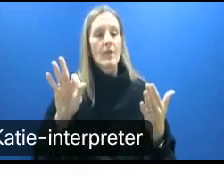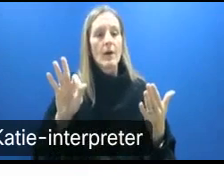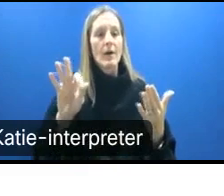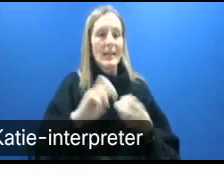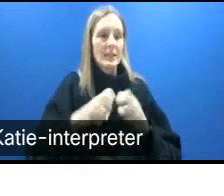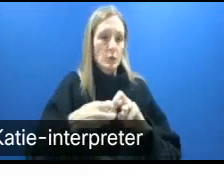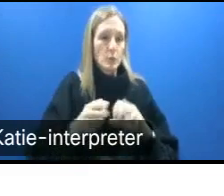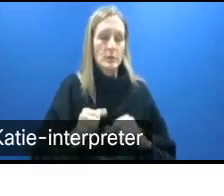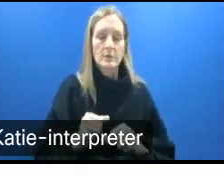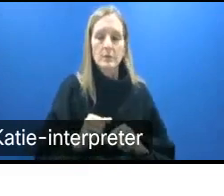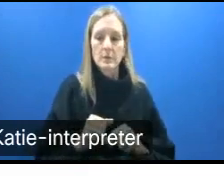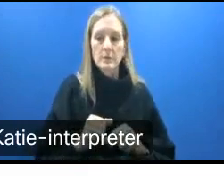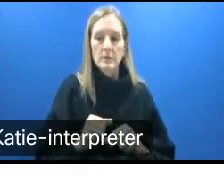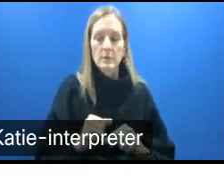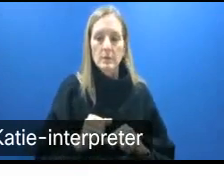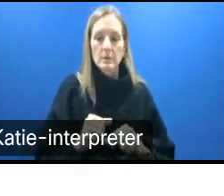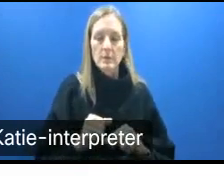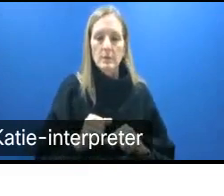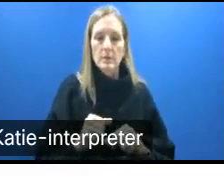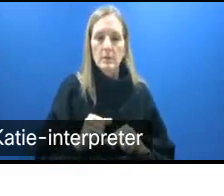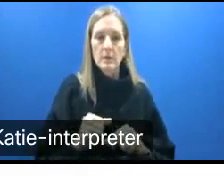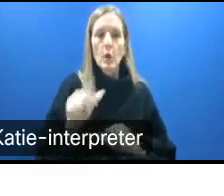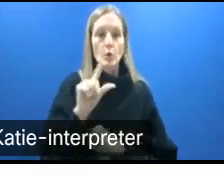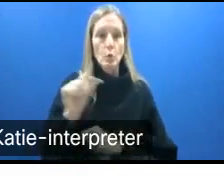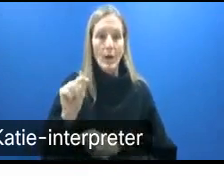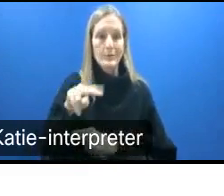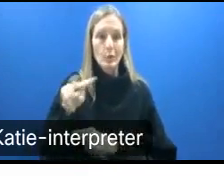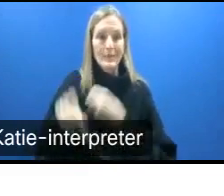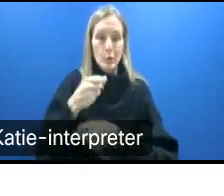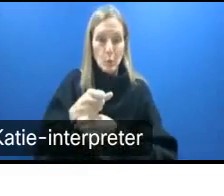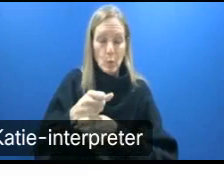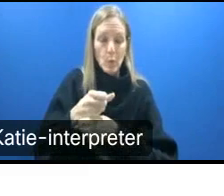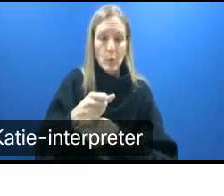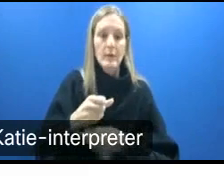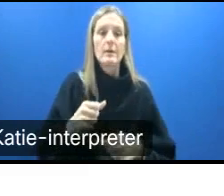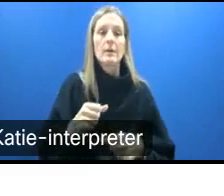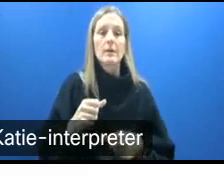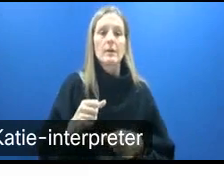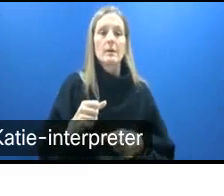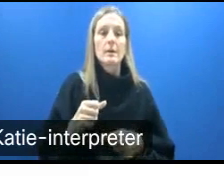In 2022 health, plus health conduct, conducted the system wide.